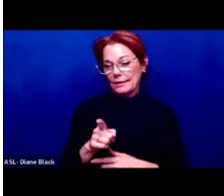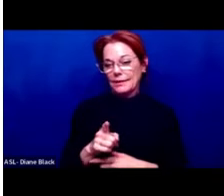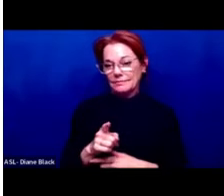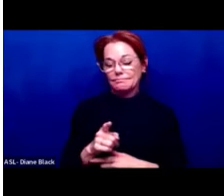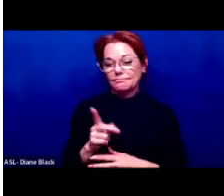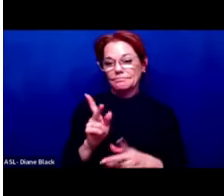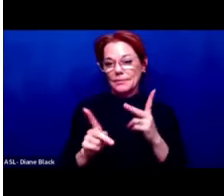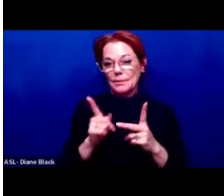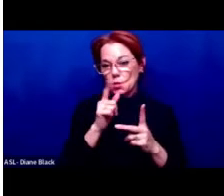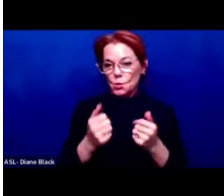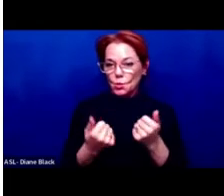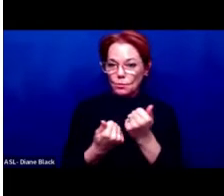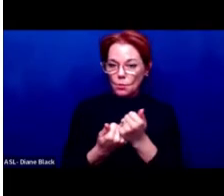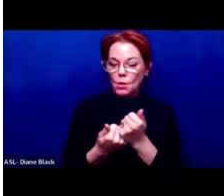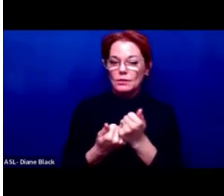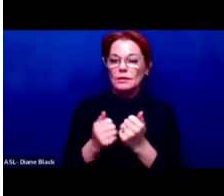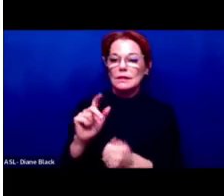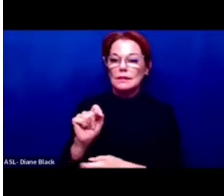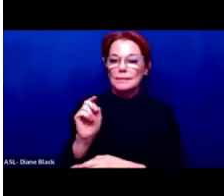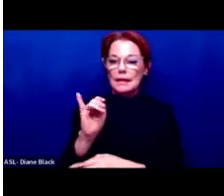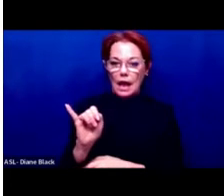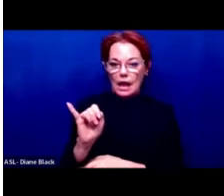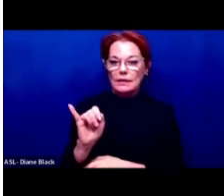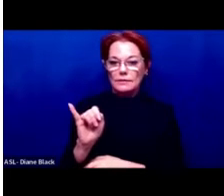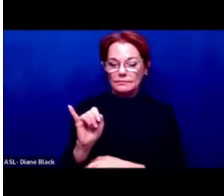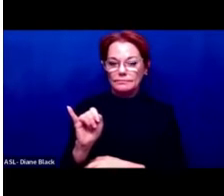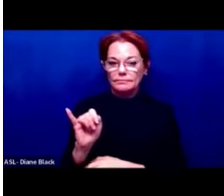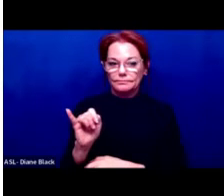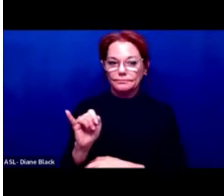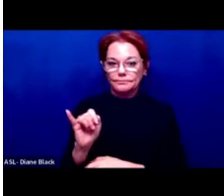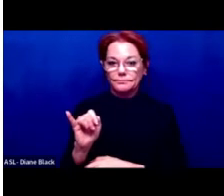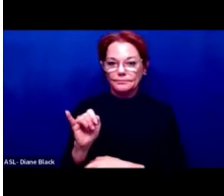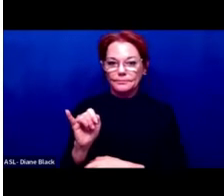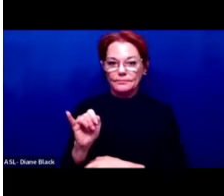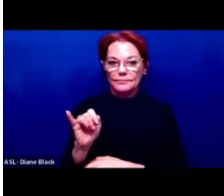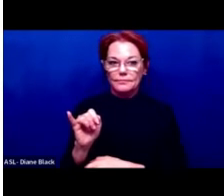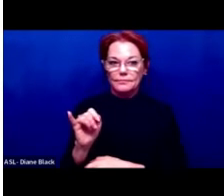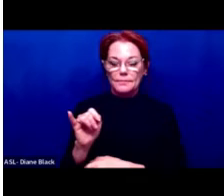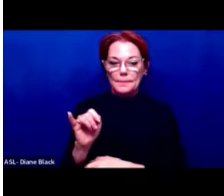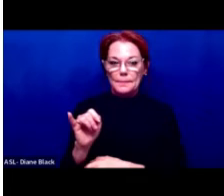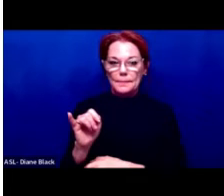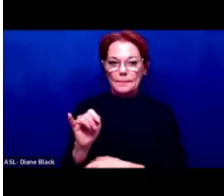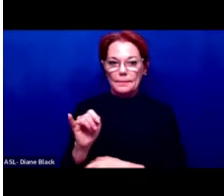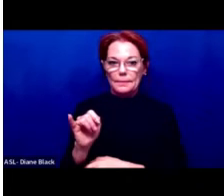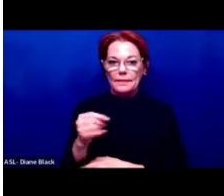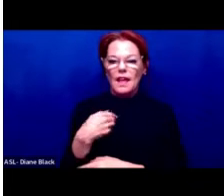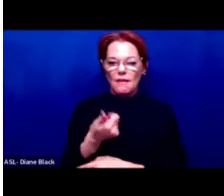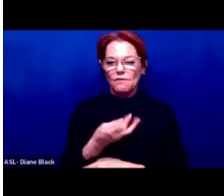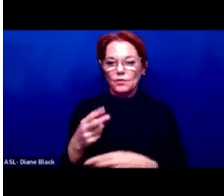TBI. And so, I wanted to show a couple slides of a presentation